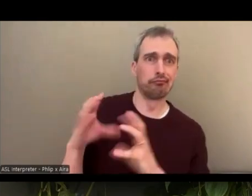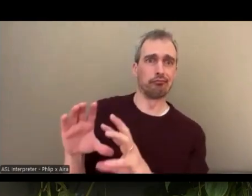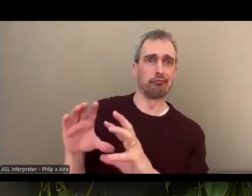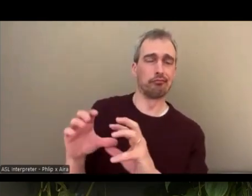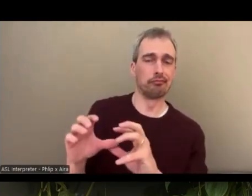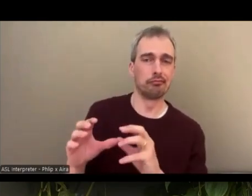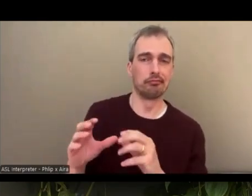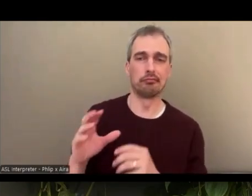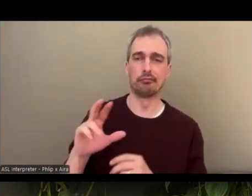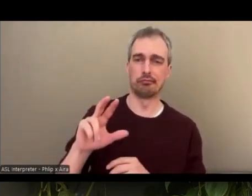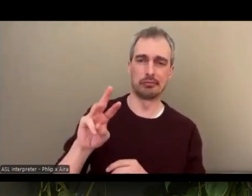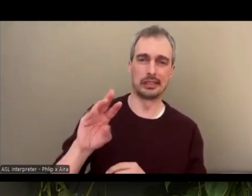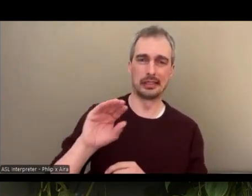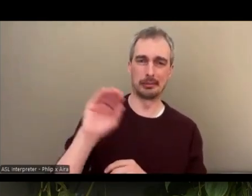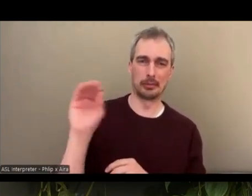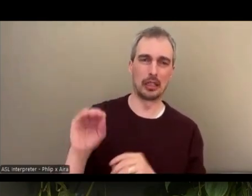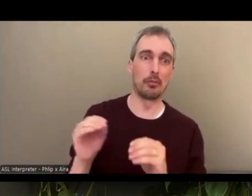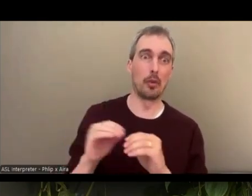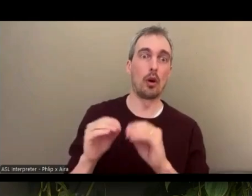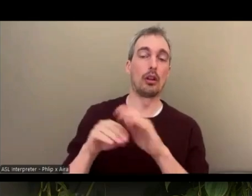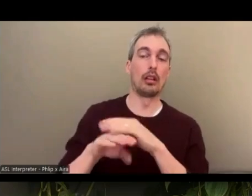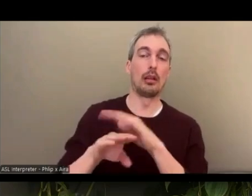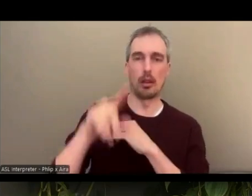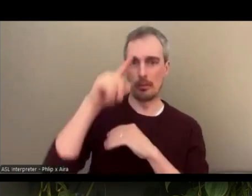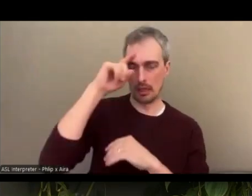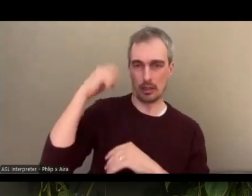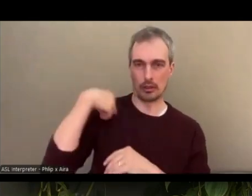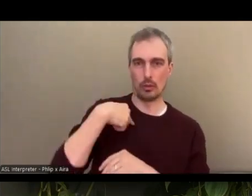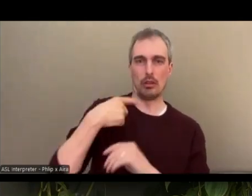Get to 36%. So, Let's talk about some conclusions.